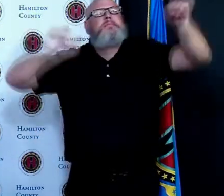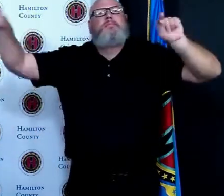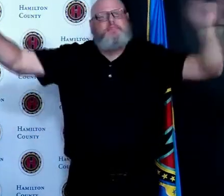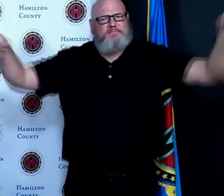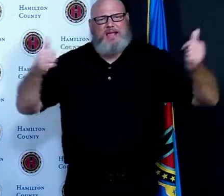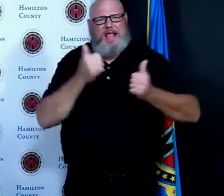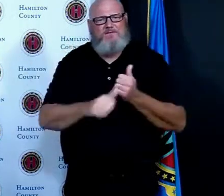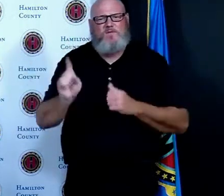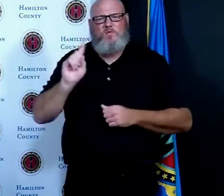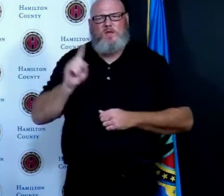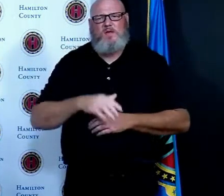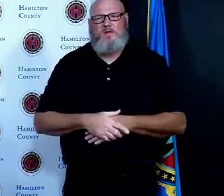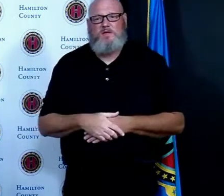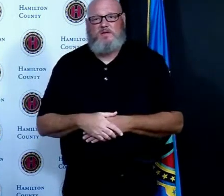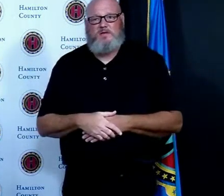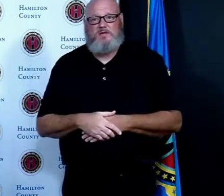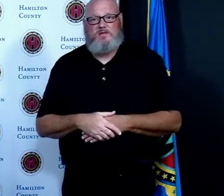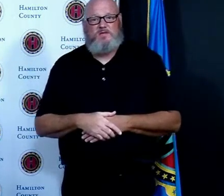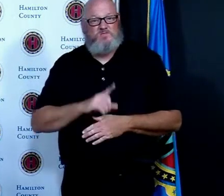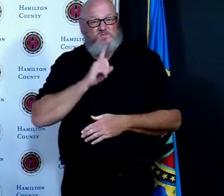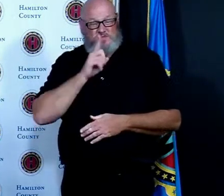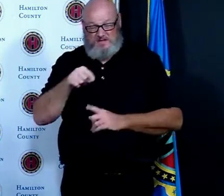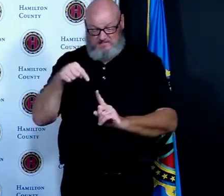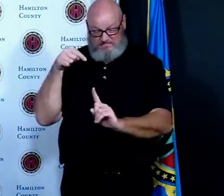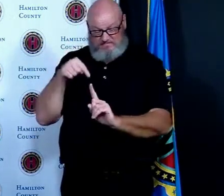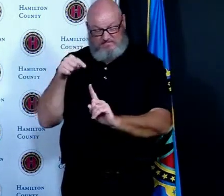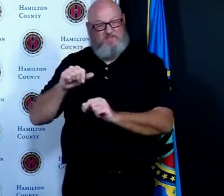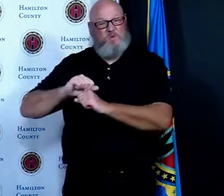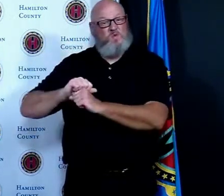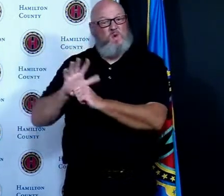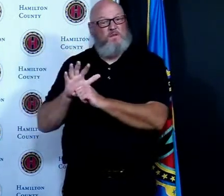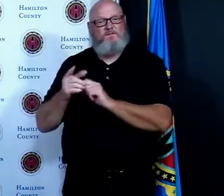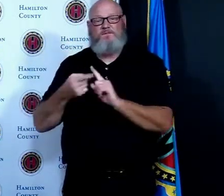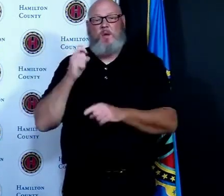and really suggested that people are starting to let their guard down on those measures that